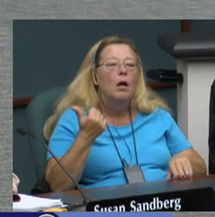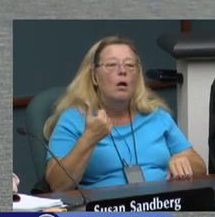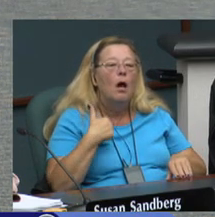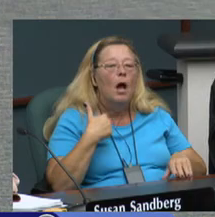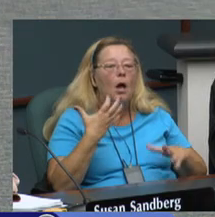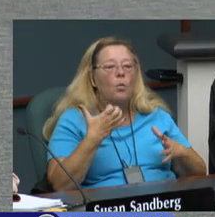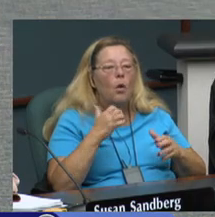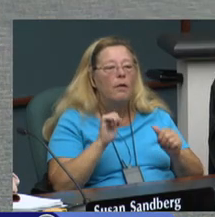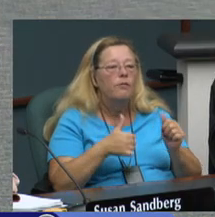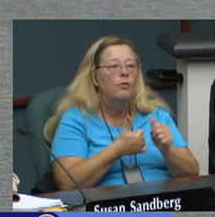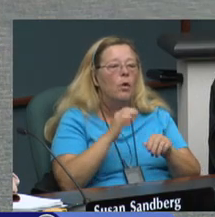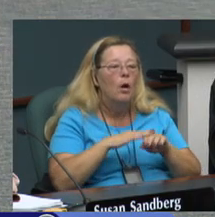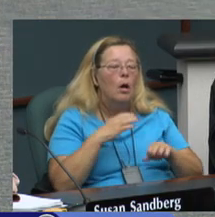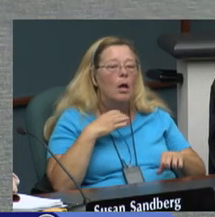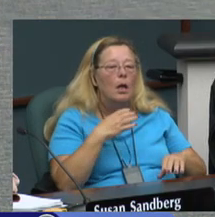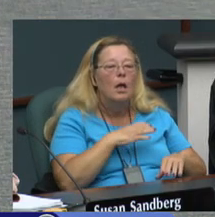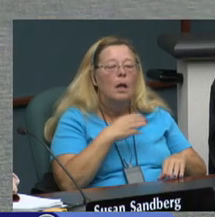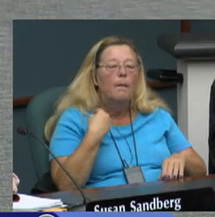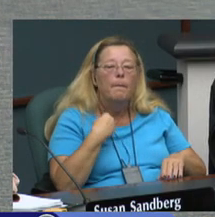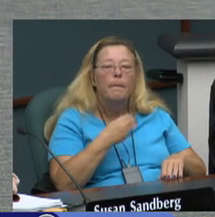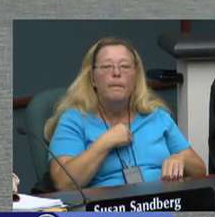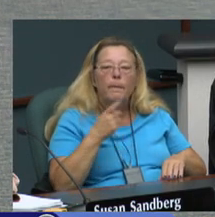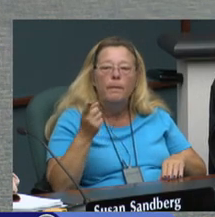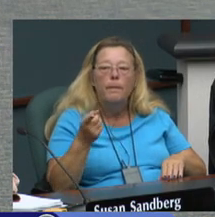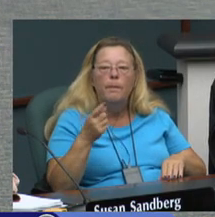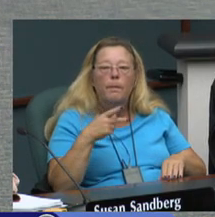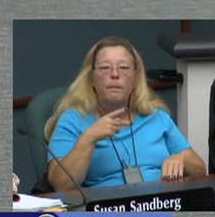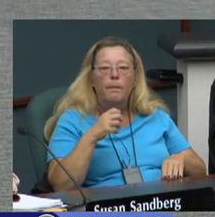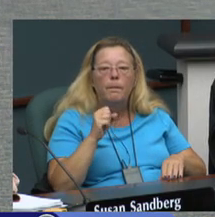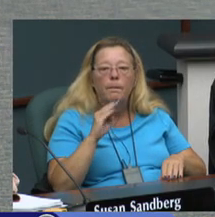follow up on councilmember Piedmont Smith's comment you know I